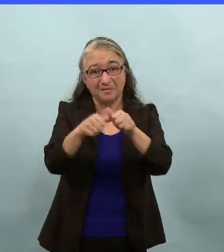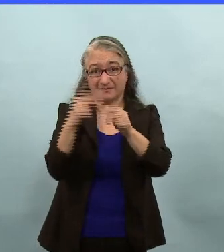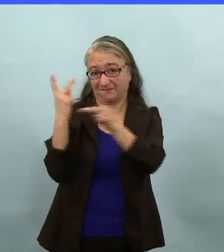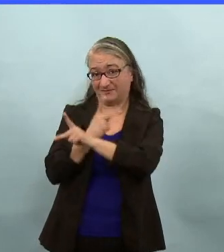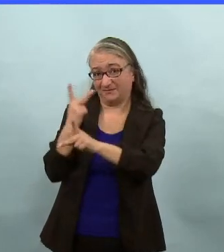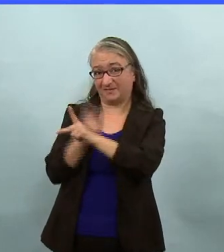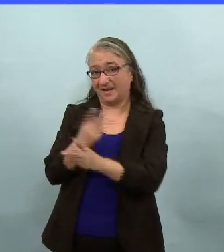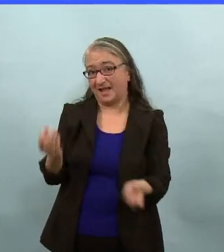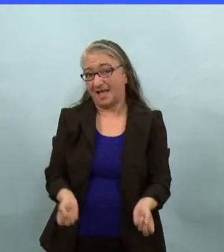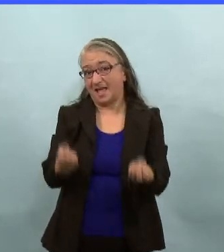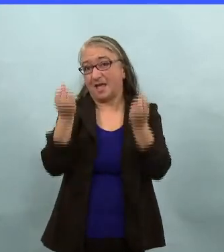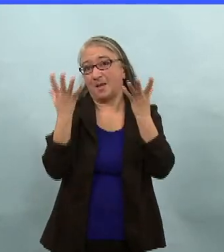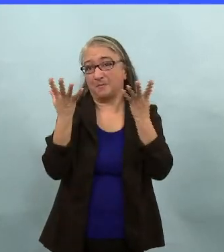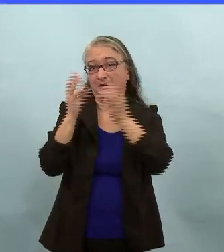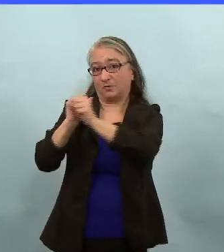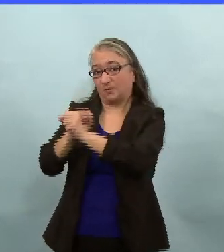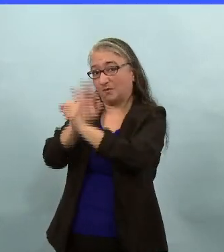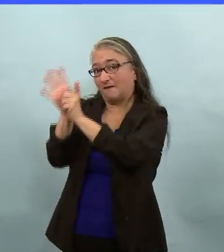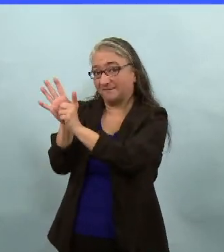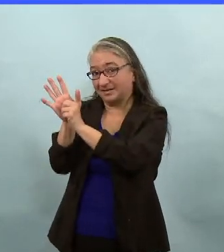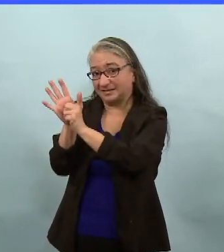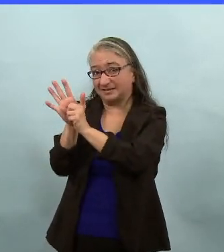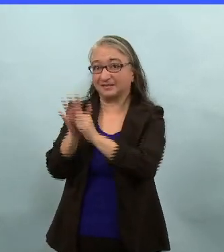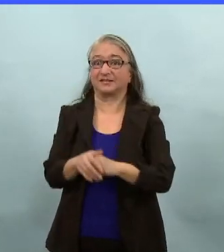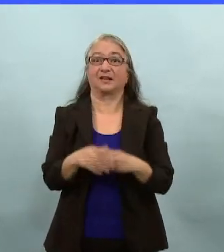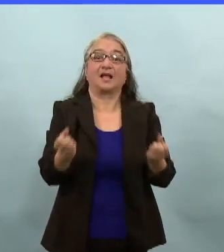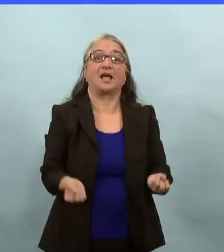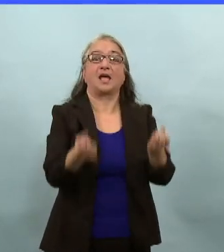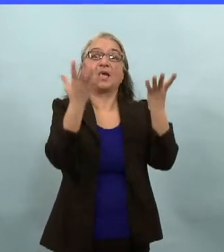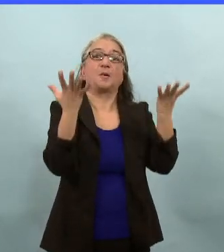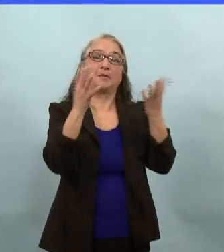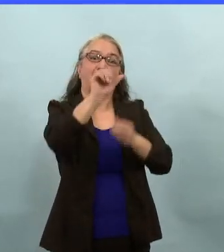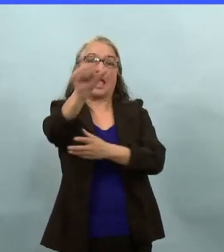just covet incidental and there's still one or two admissions in the icu that would be related